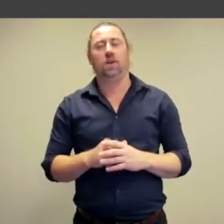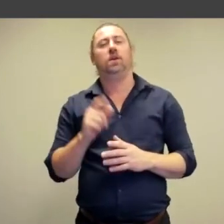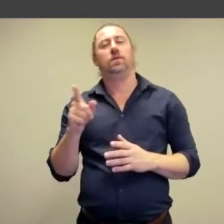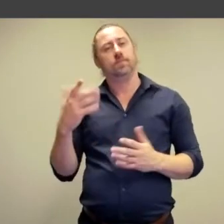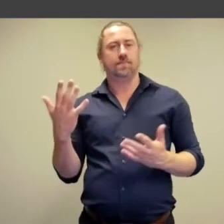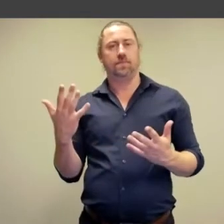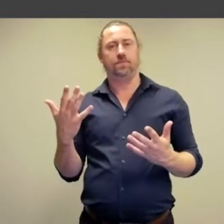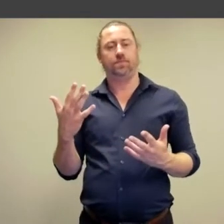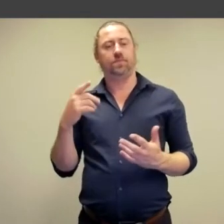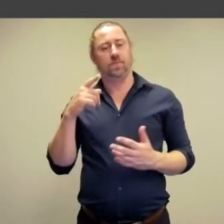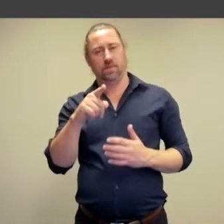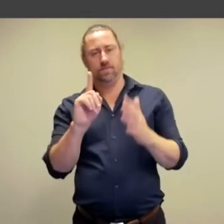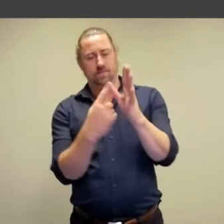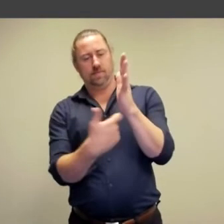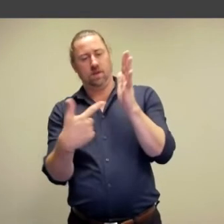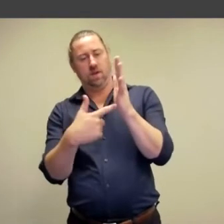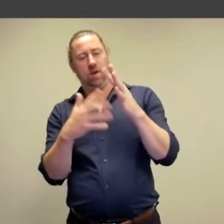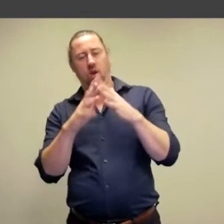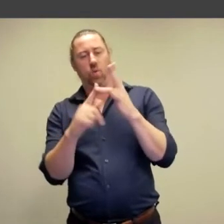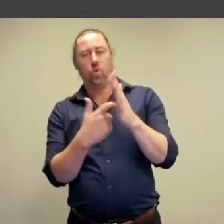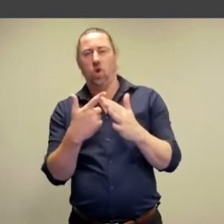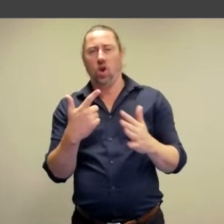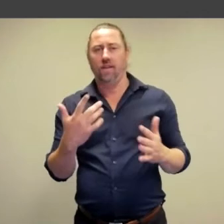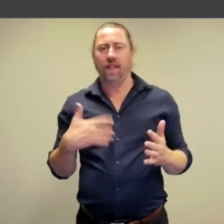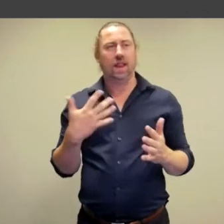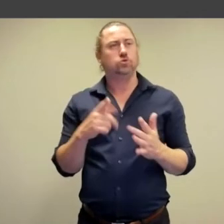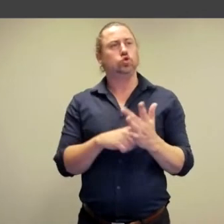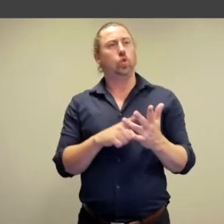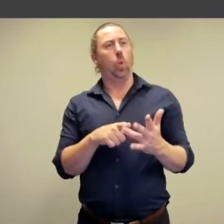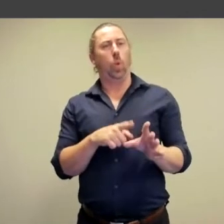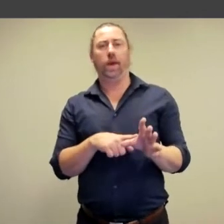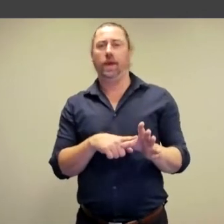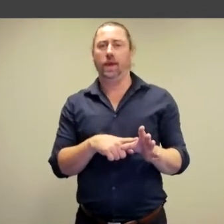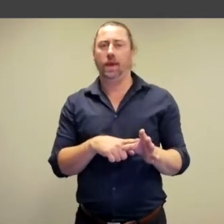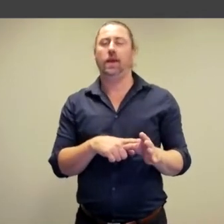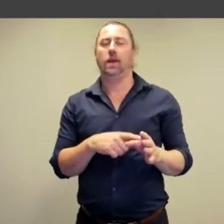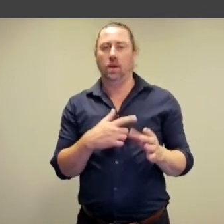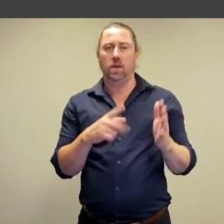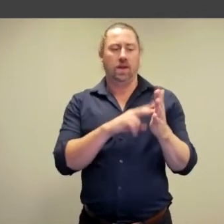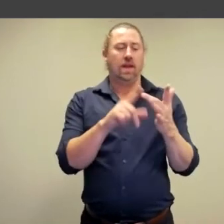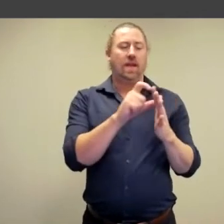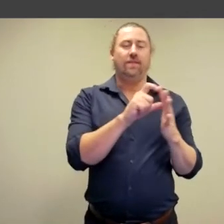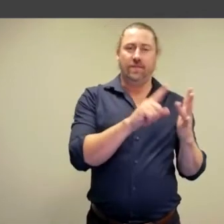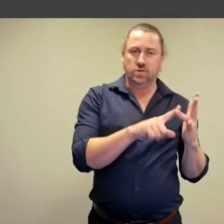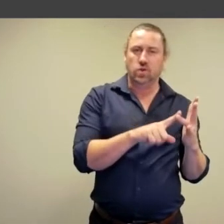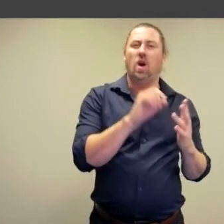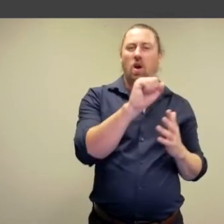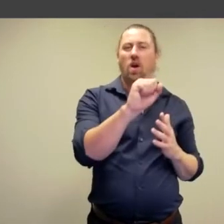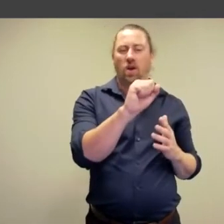in this artwork, in the very compelling combination between